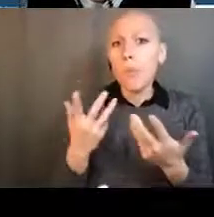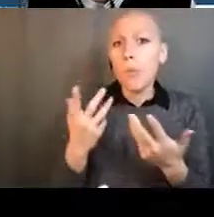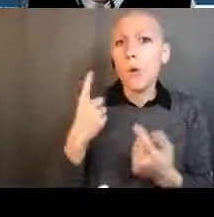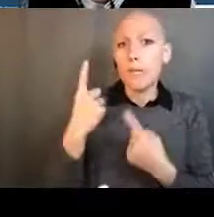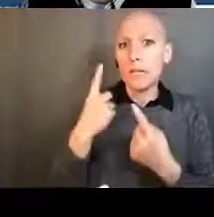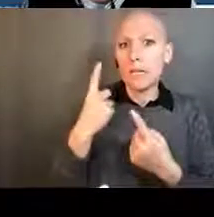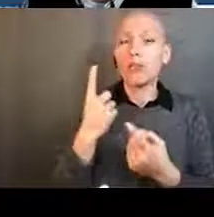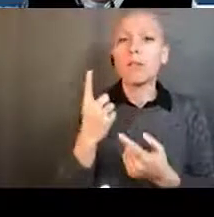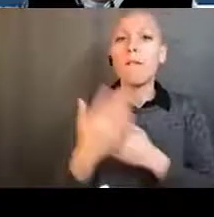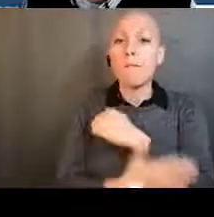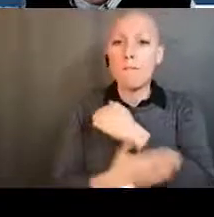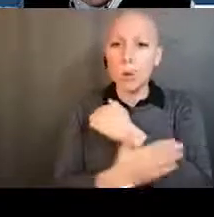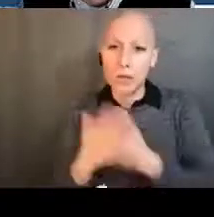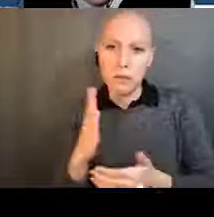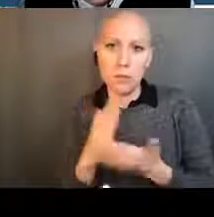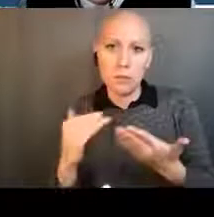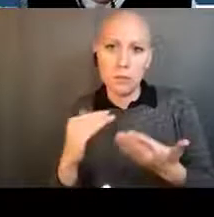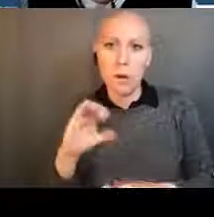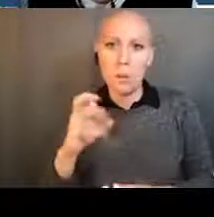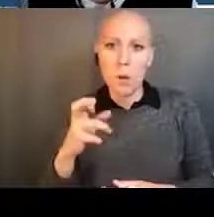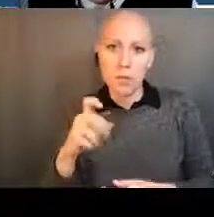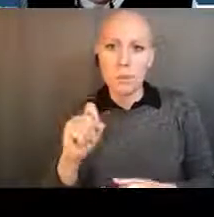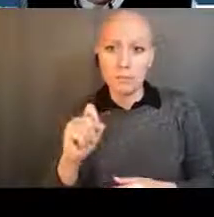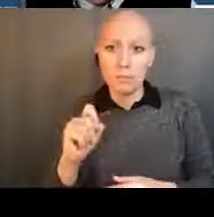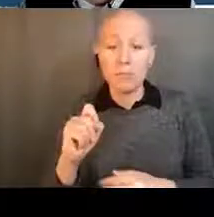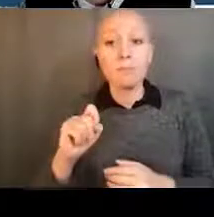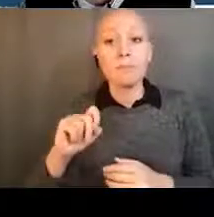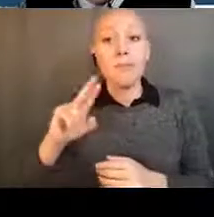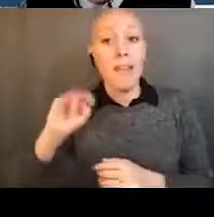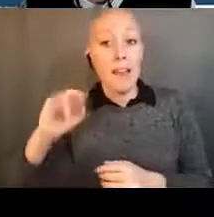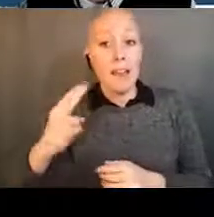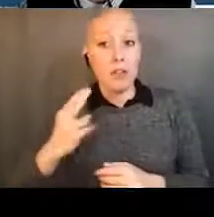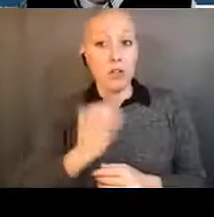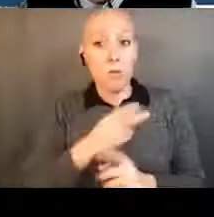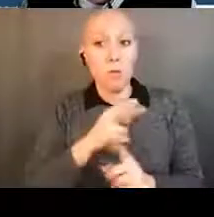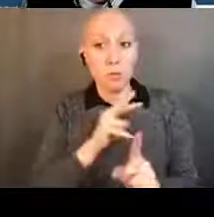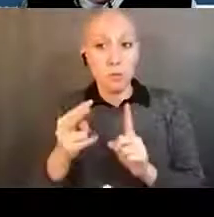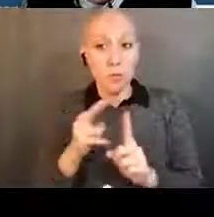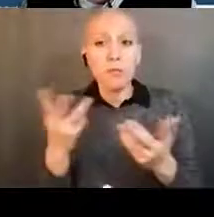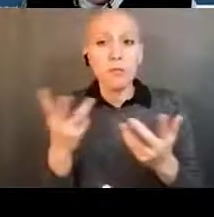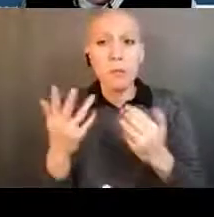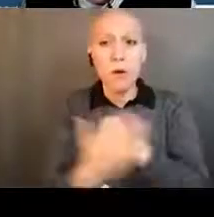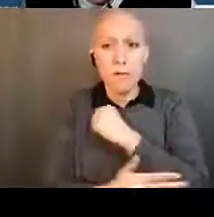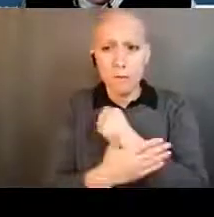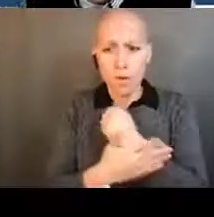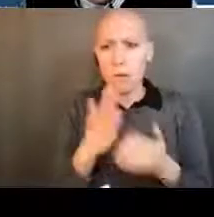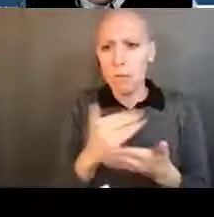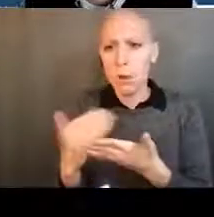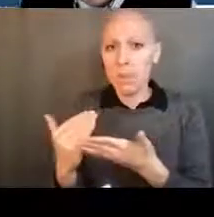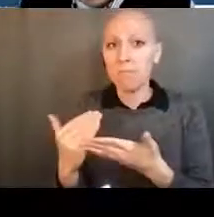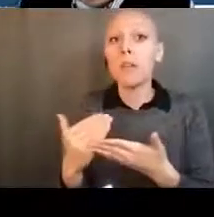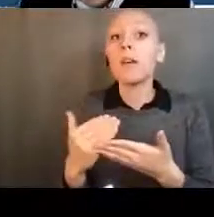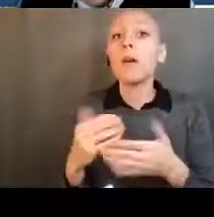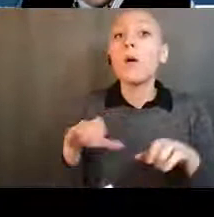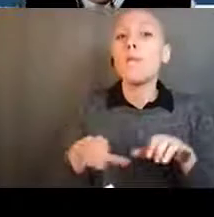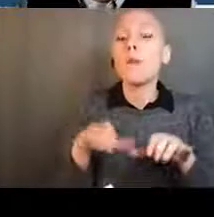And so from the NIH's perspective, a foreign component is a "performance of any significant scientific element